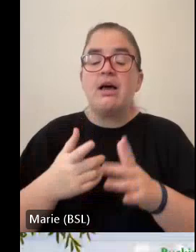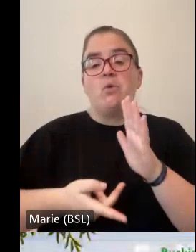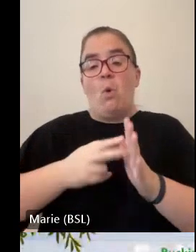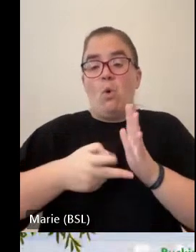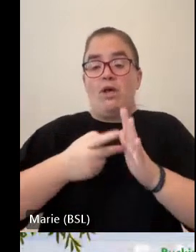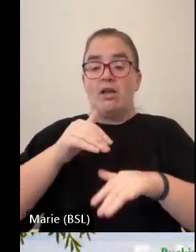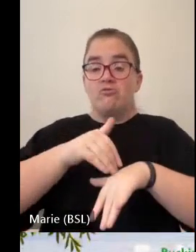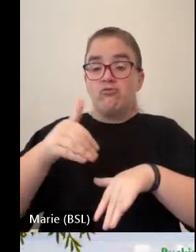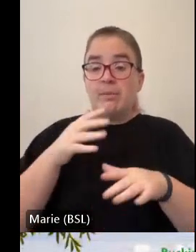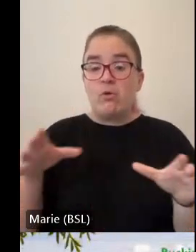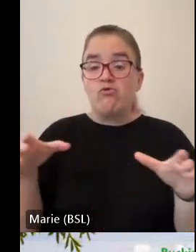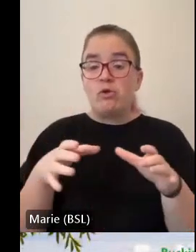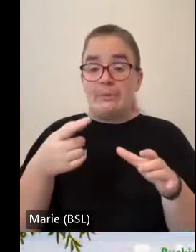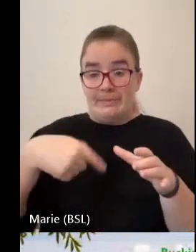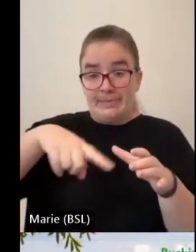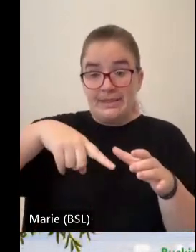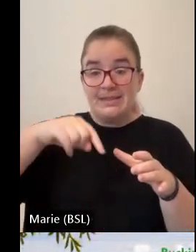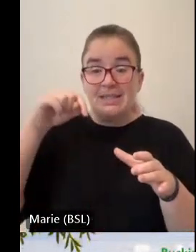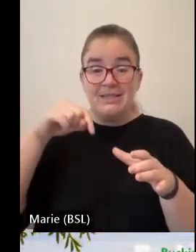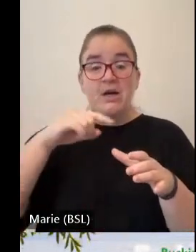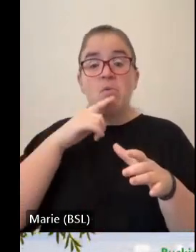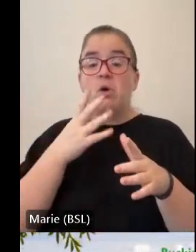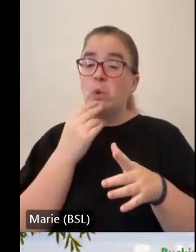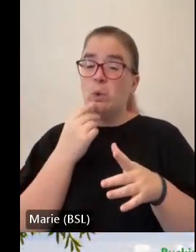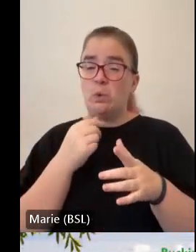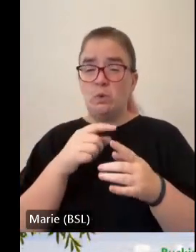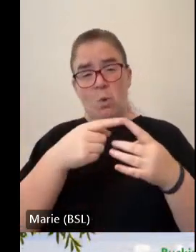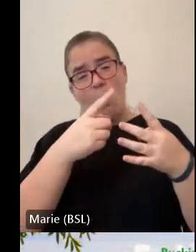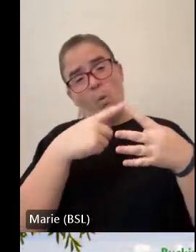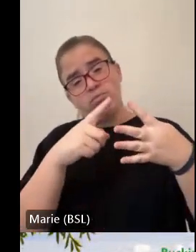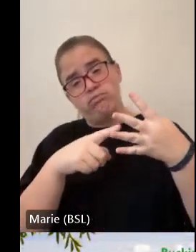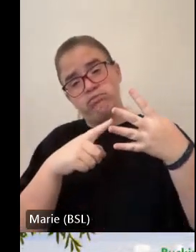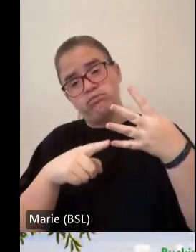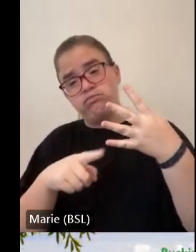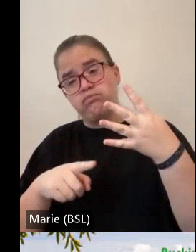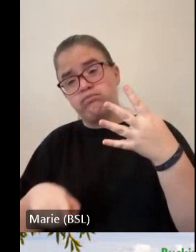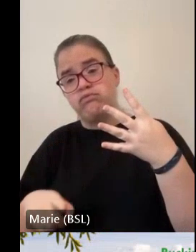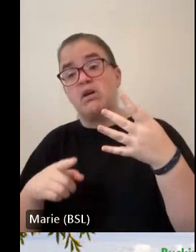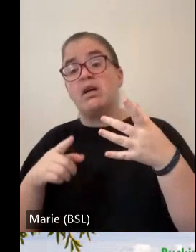quite often, organized criminal groups who will use all these